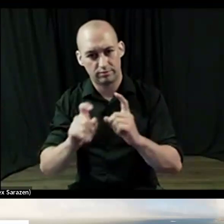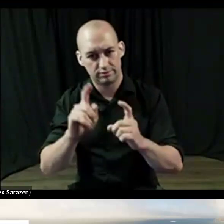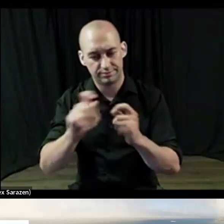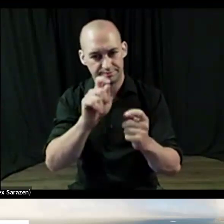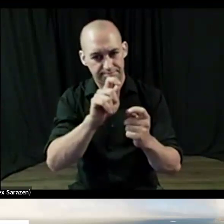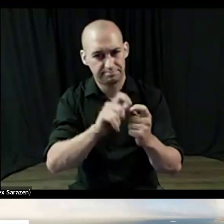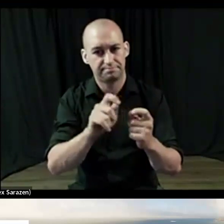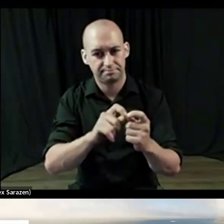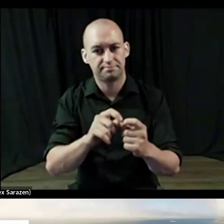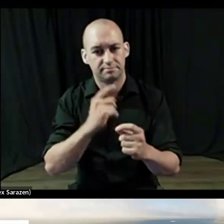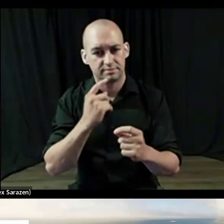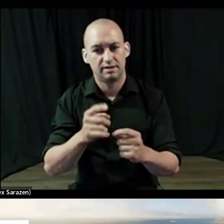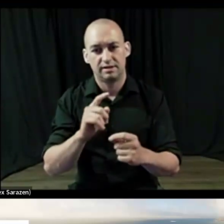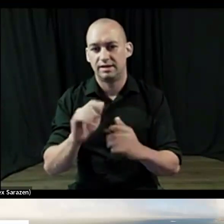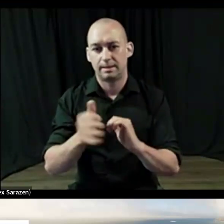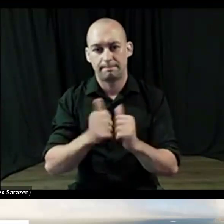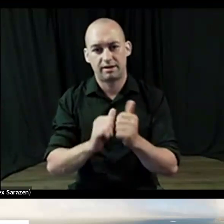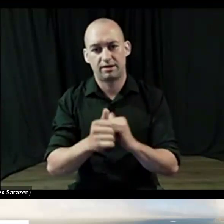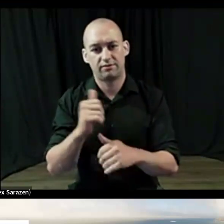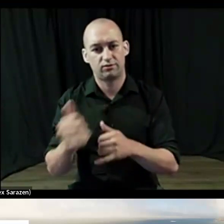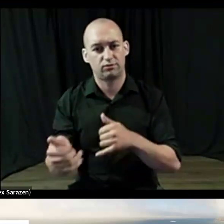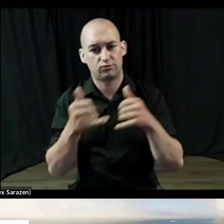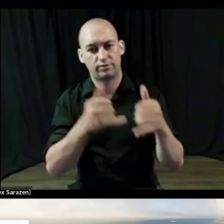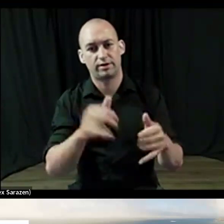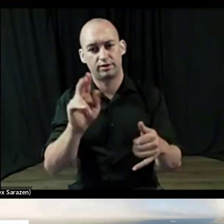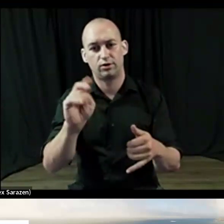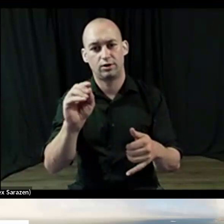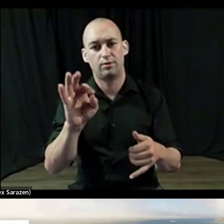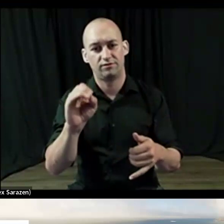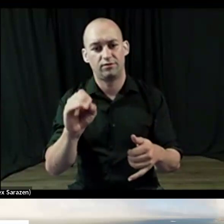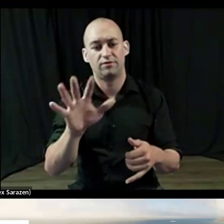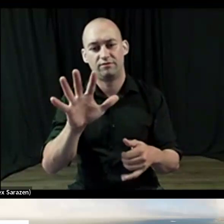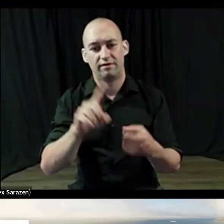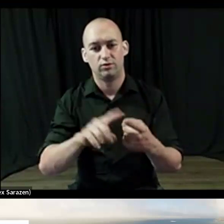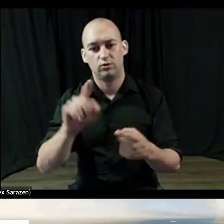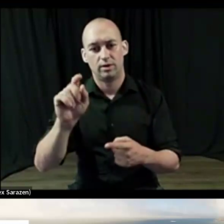that the Competitive Grant NOFO indicates a range of 5 to 20 million per grantee. And so,